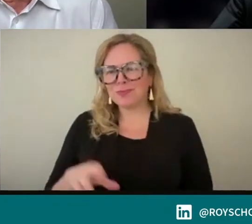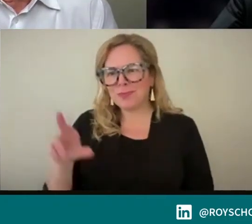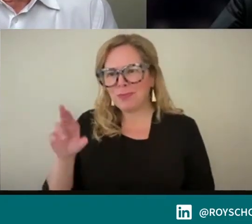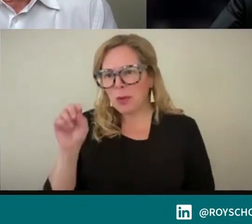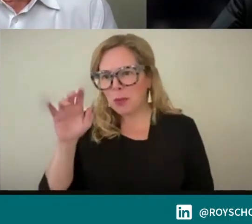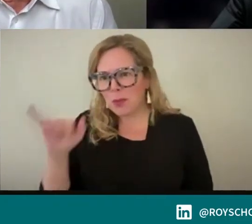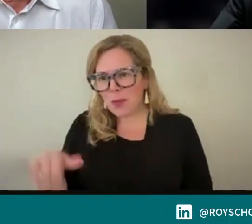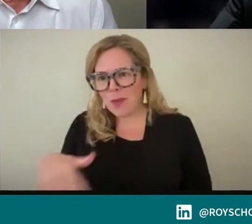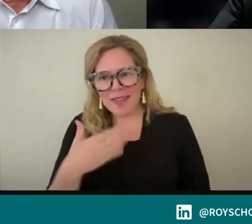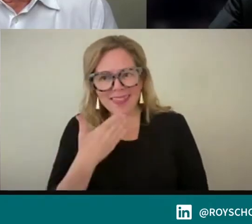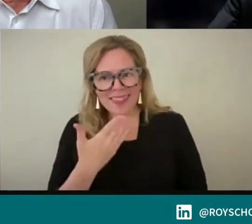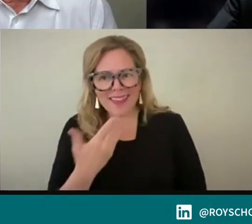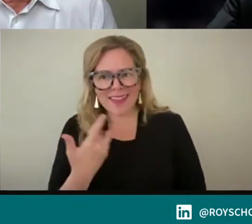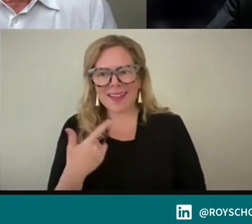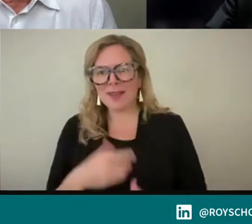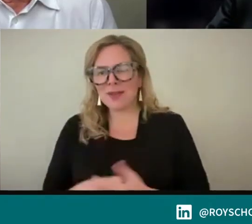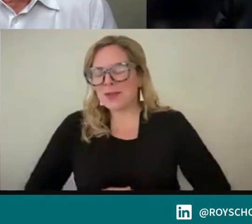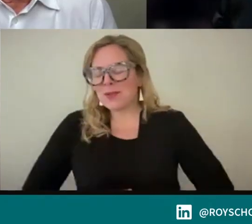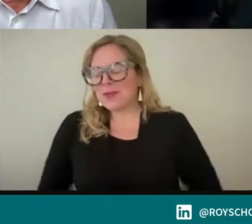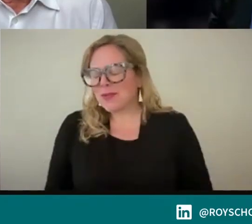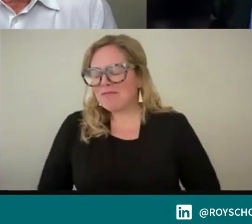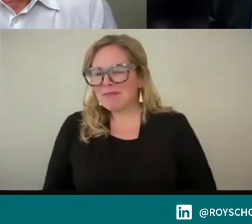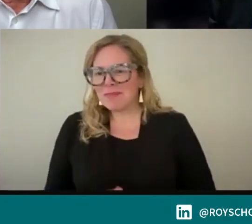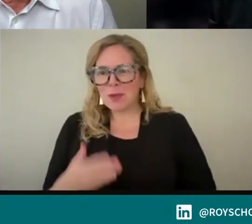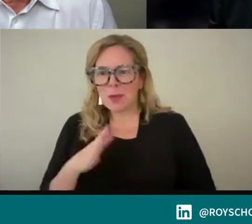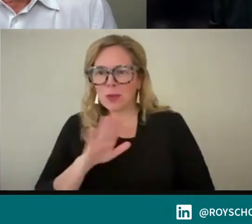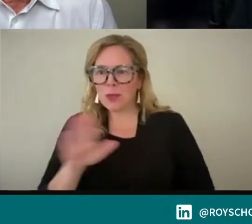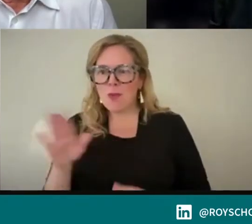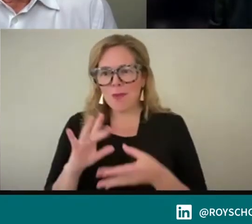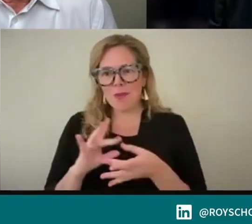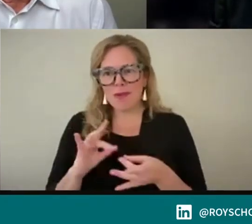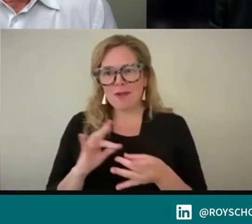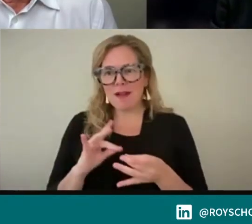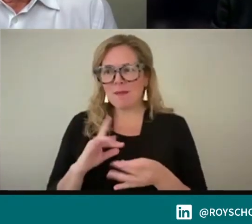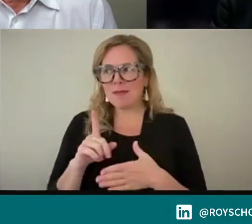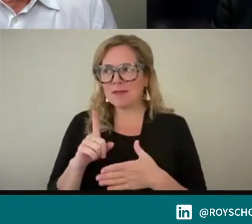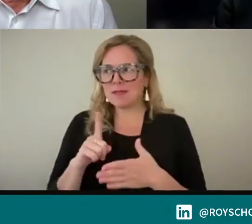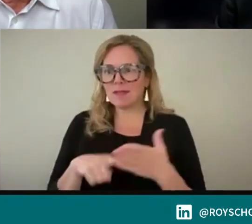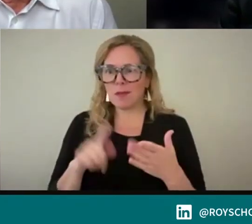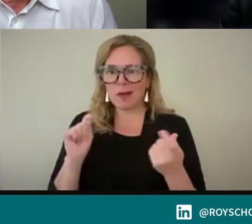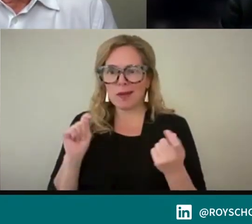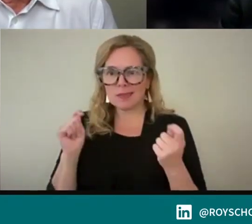that you're opening up the comments about what has changed so much drastically and been enabled,